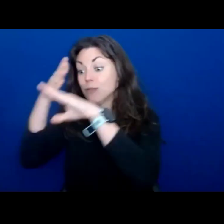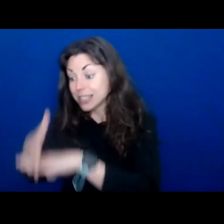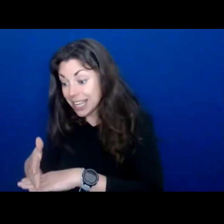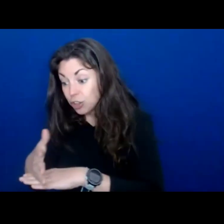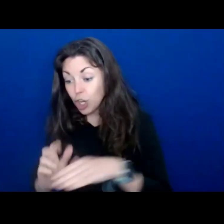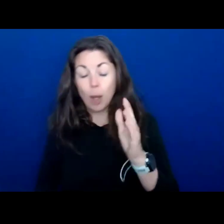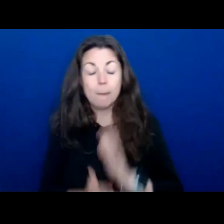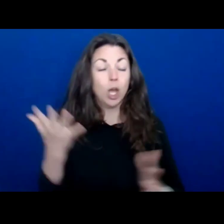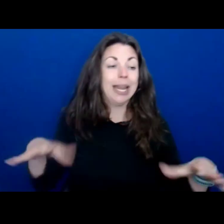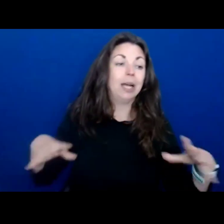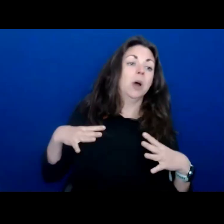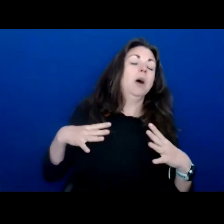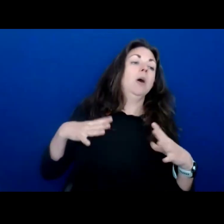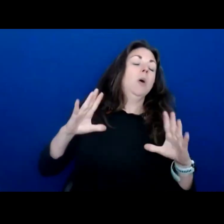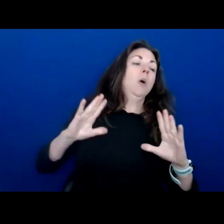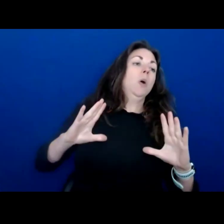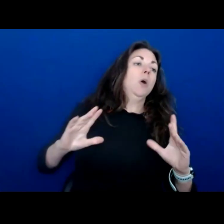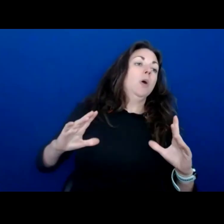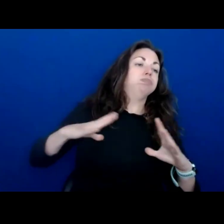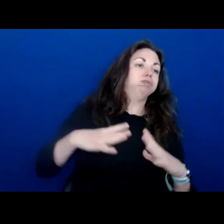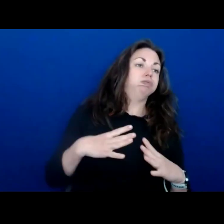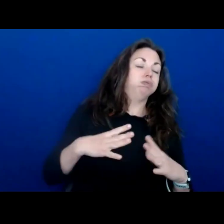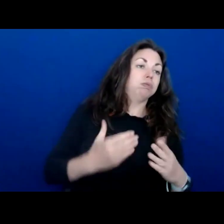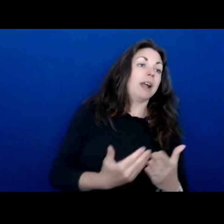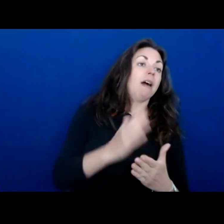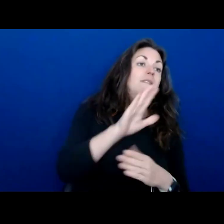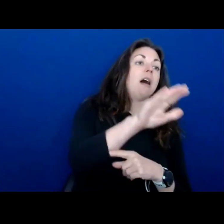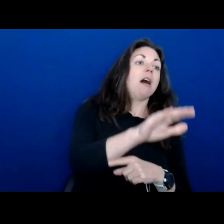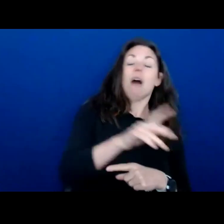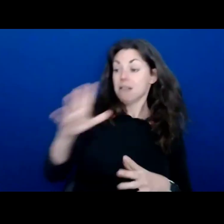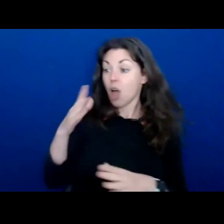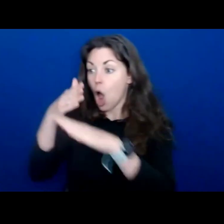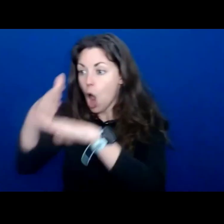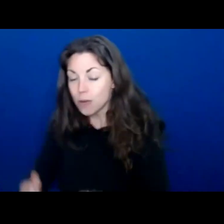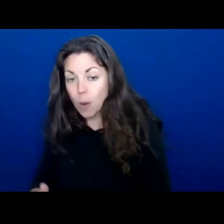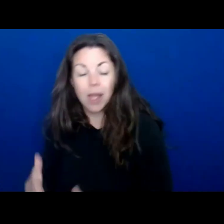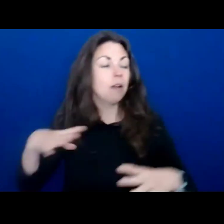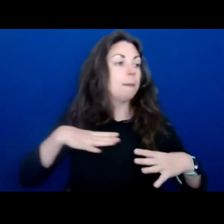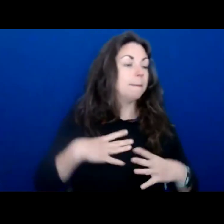and I've learned that slowing down and kind of living at a marathon pace rather than a